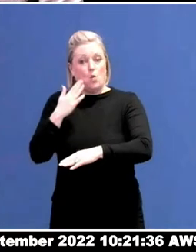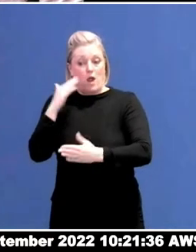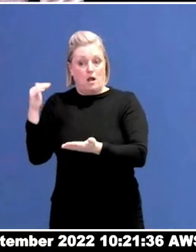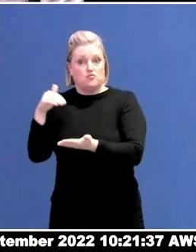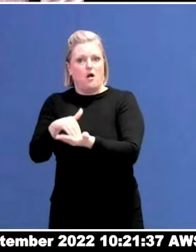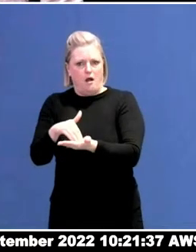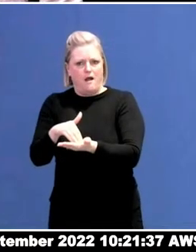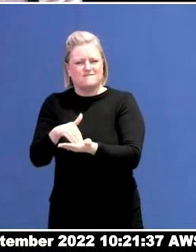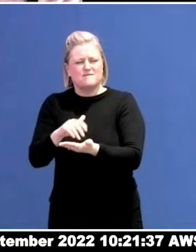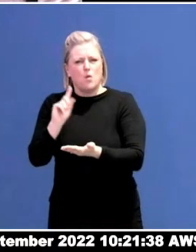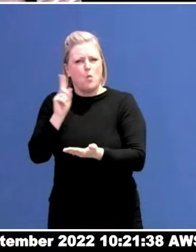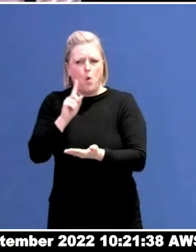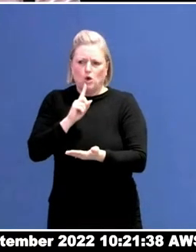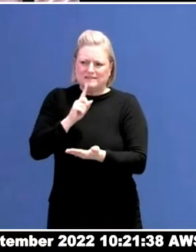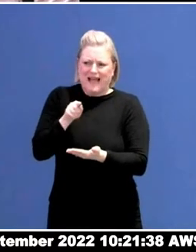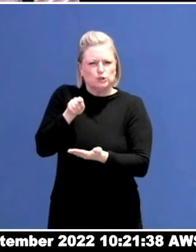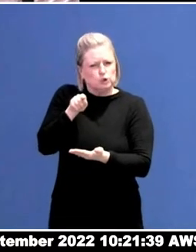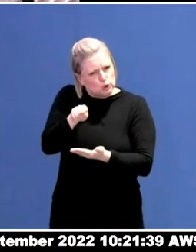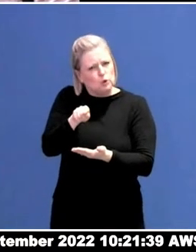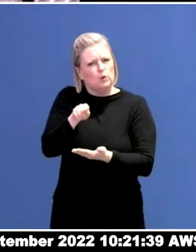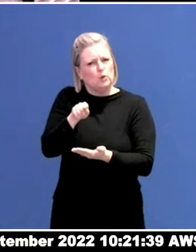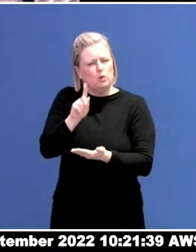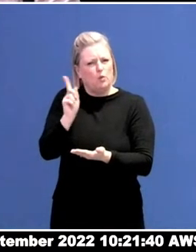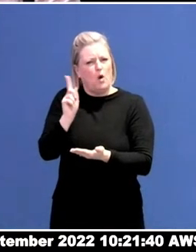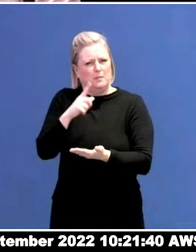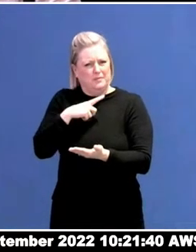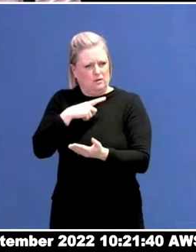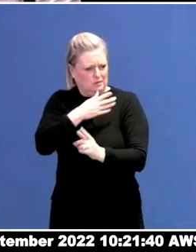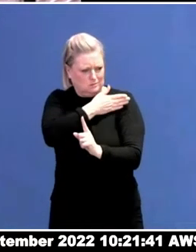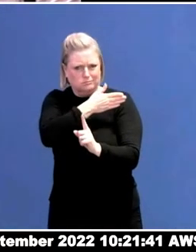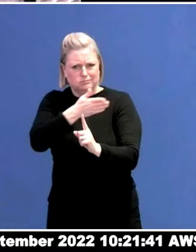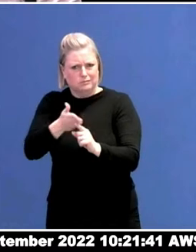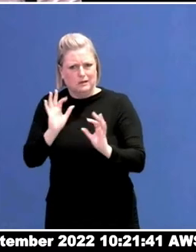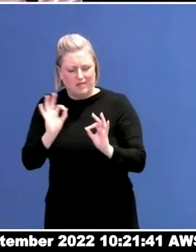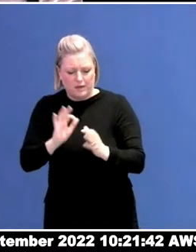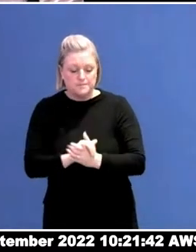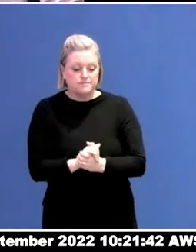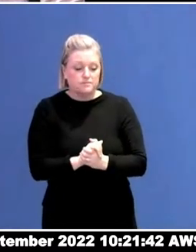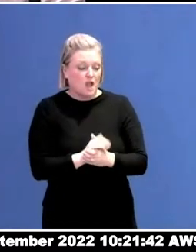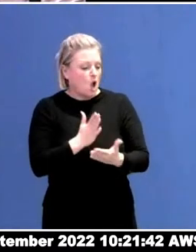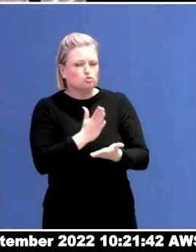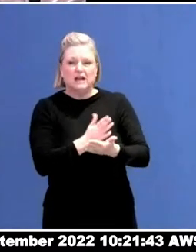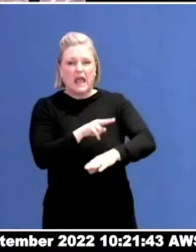the course of their stay at the centre? Very little from the police at that point.